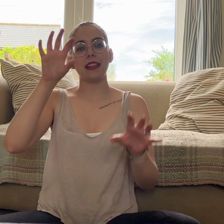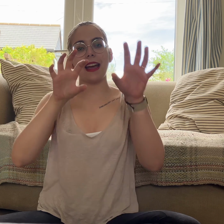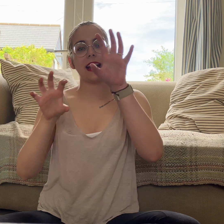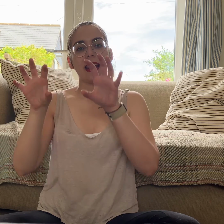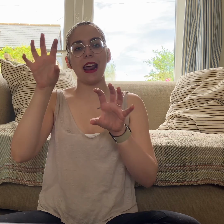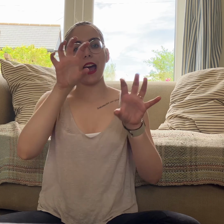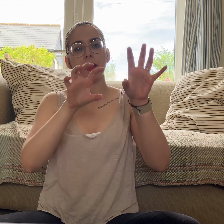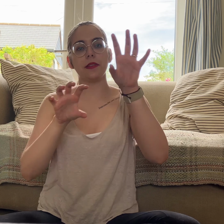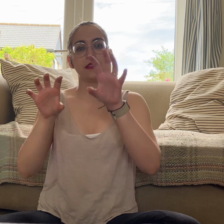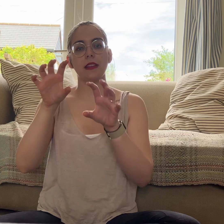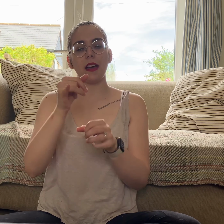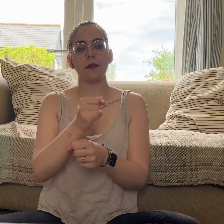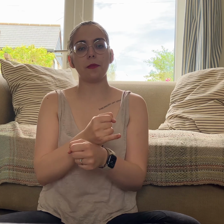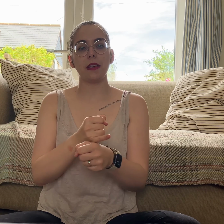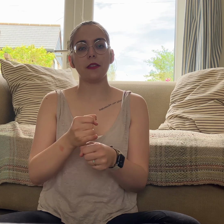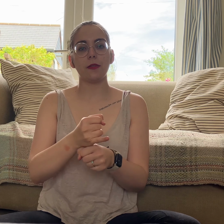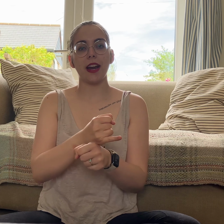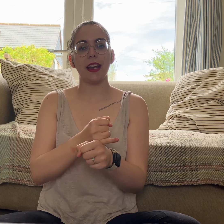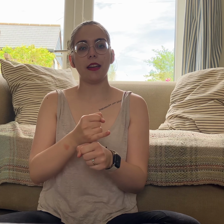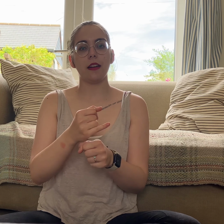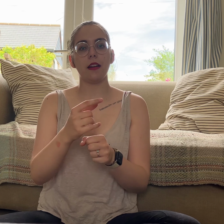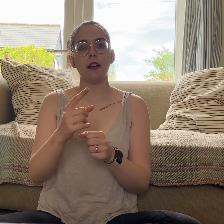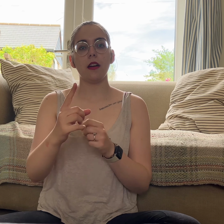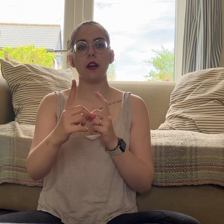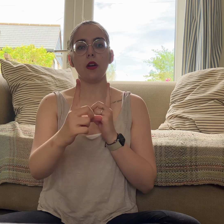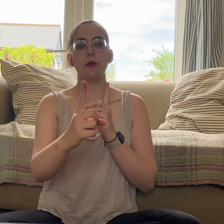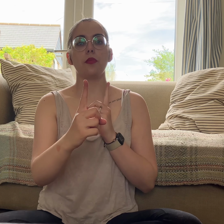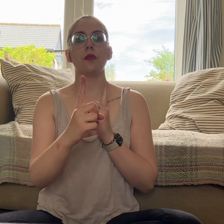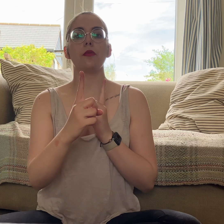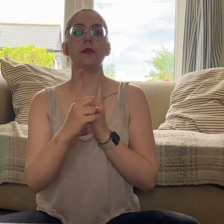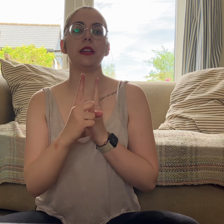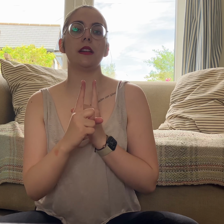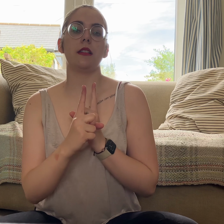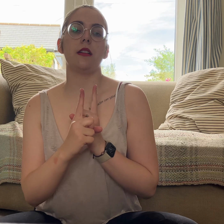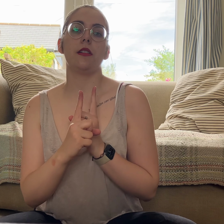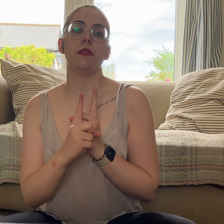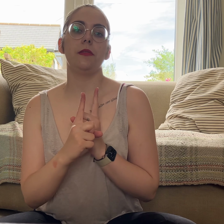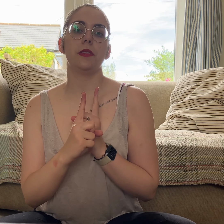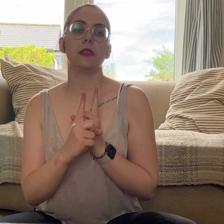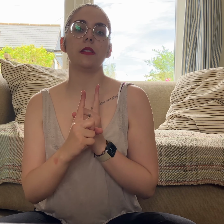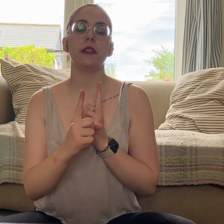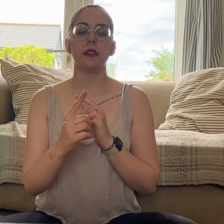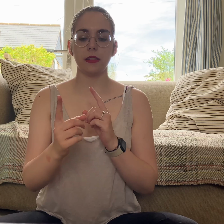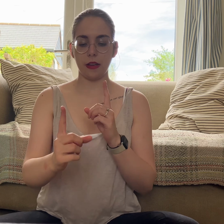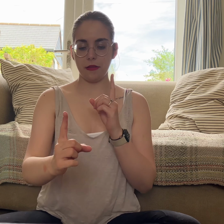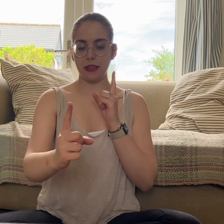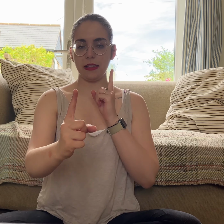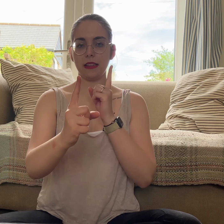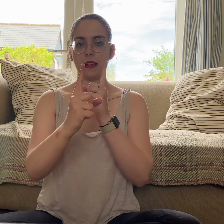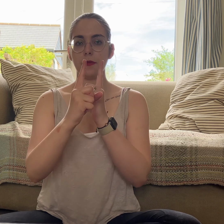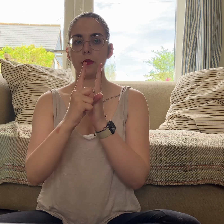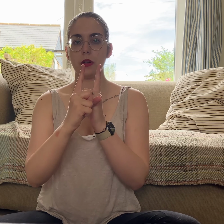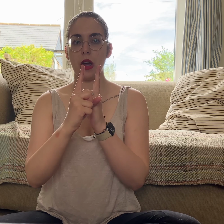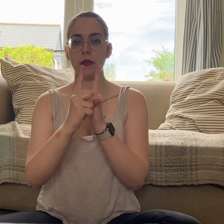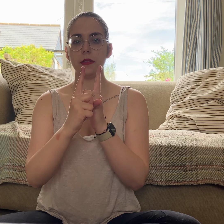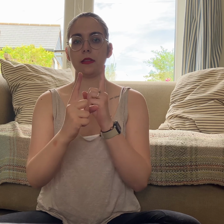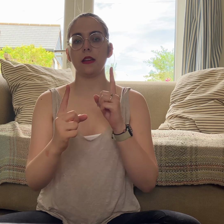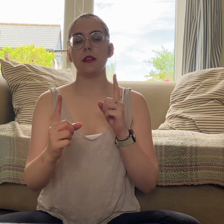that clouds have been grey. Pull me close" so this is the sign for "close",